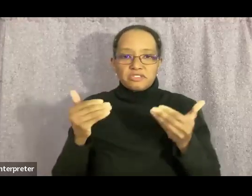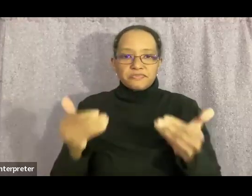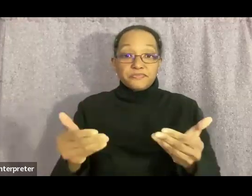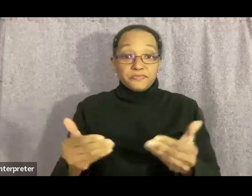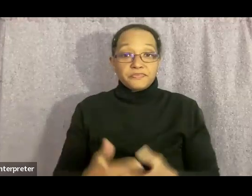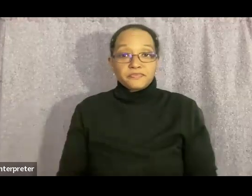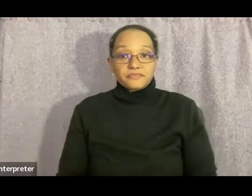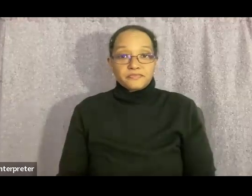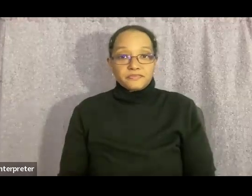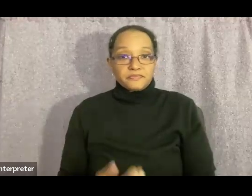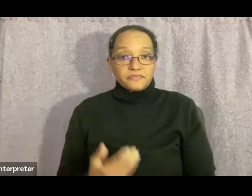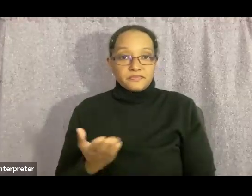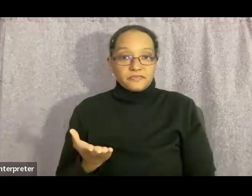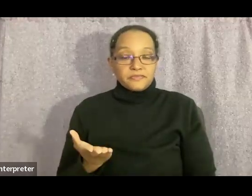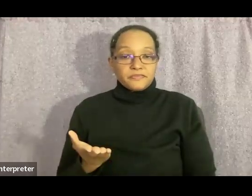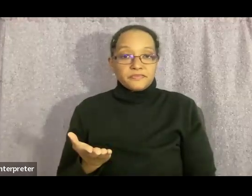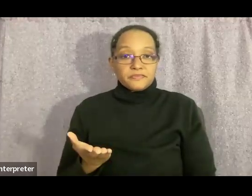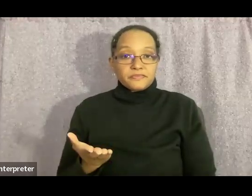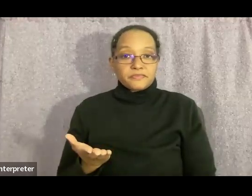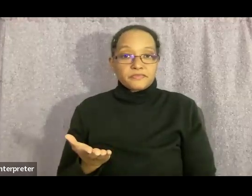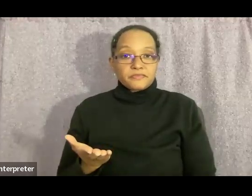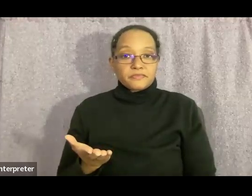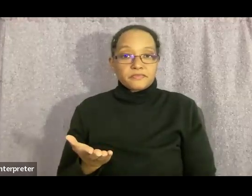Or, other option, turn your head to the right.